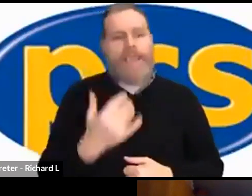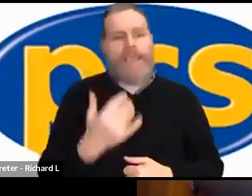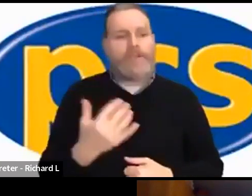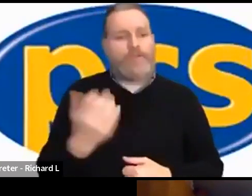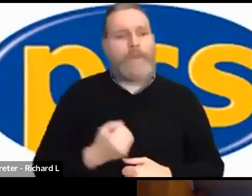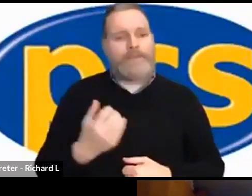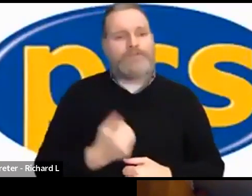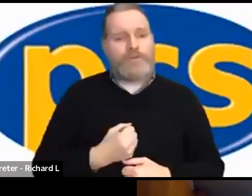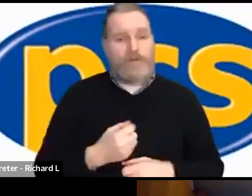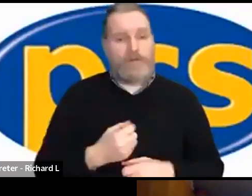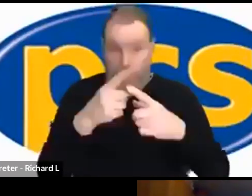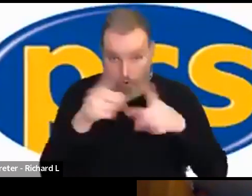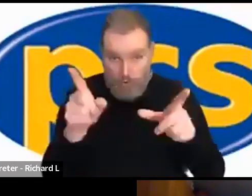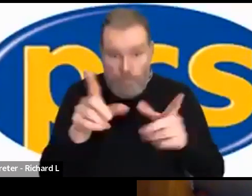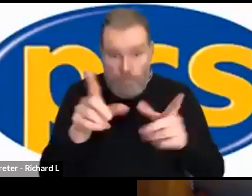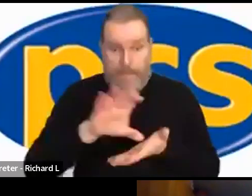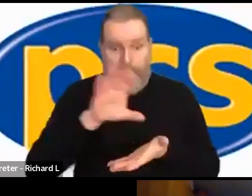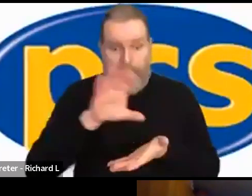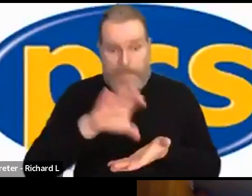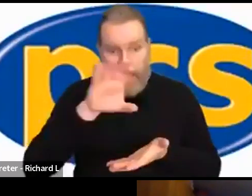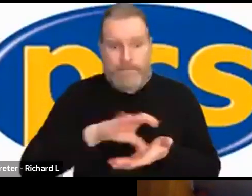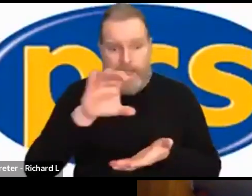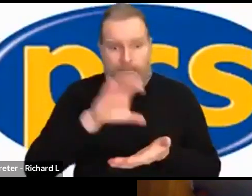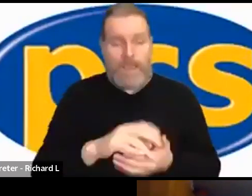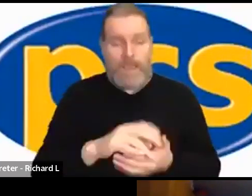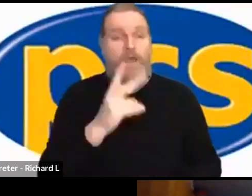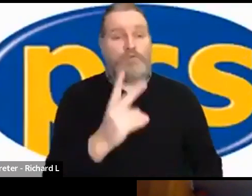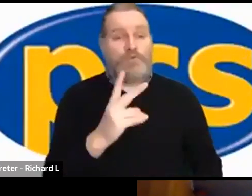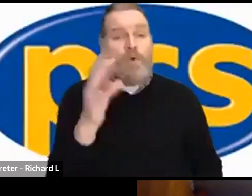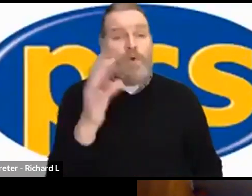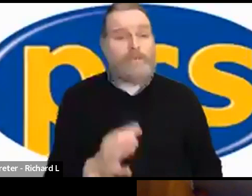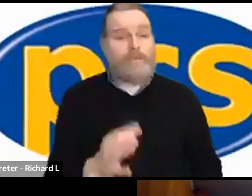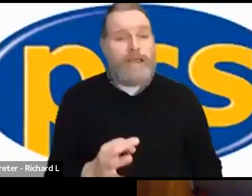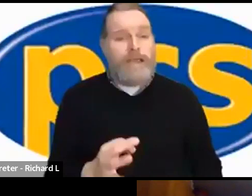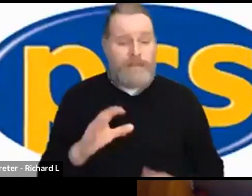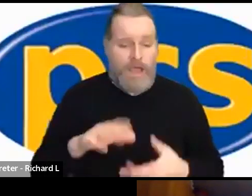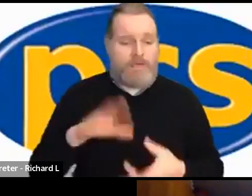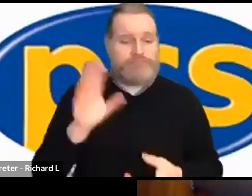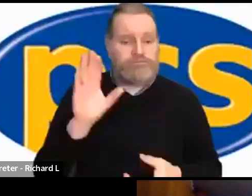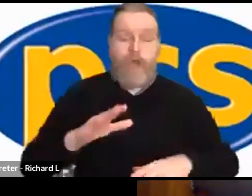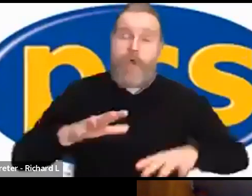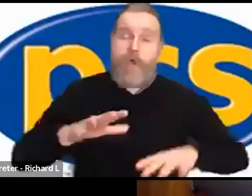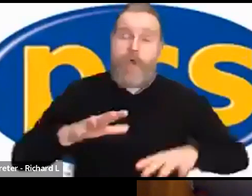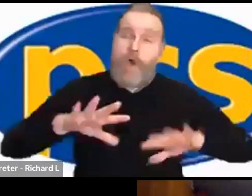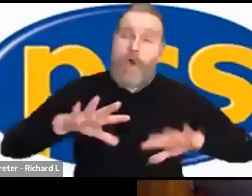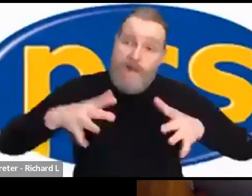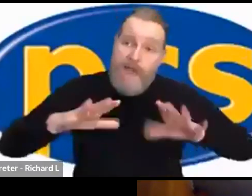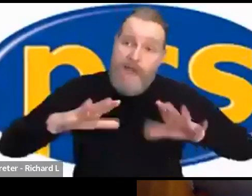back. You're all paying 2% more than you should for your pension. Massive amount, Massive amount, 500 pounds a